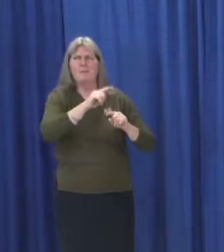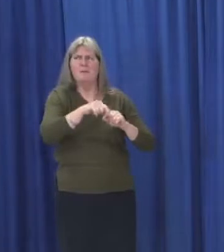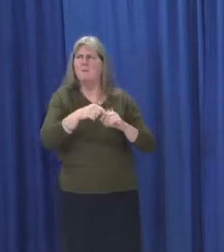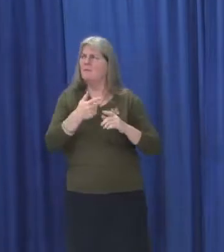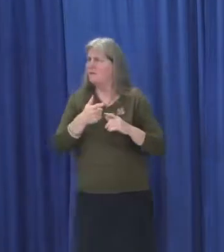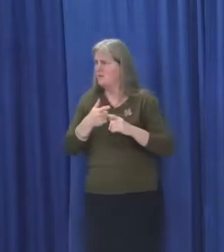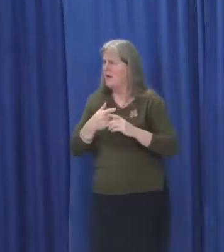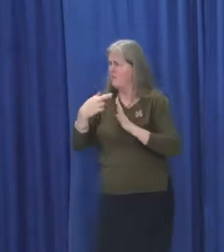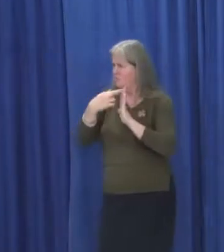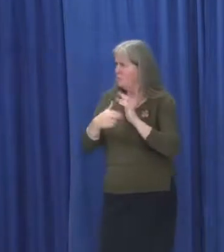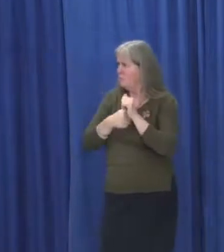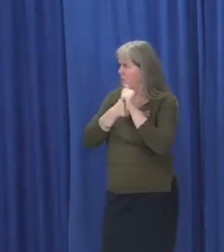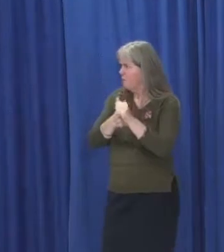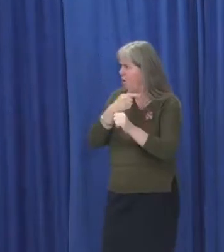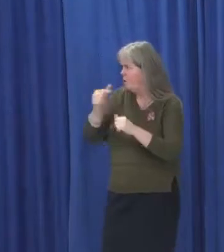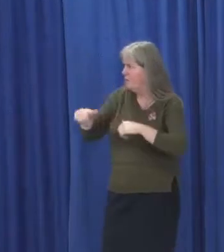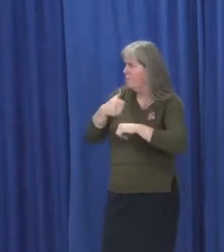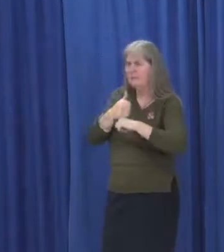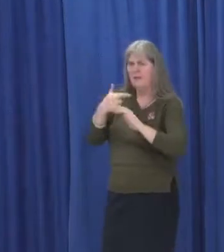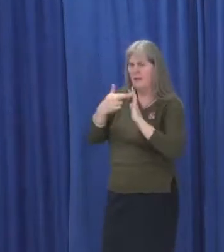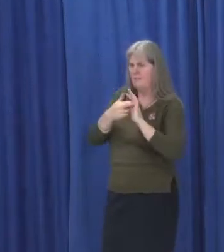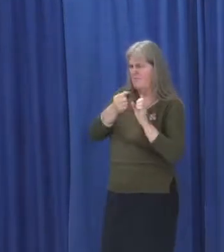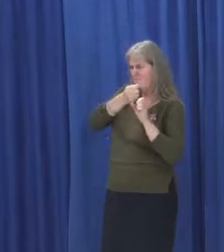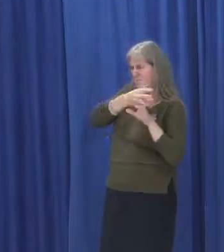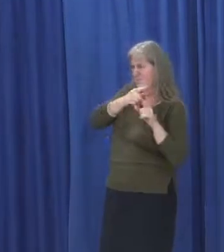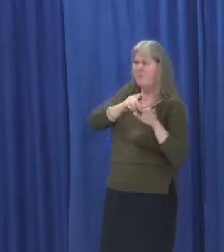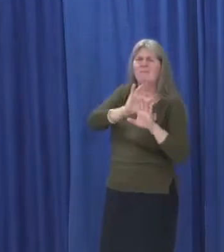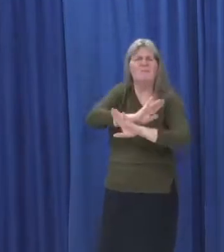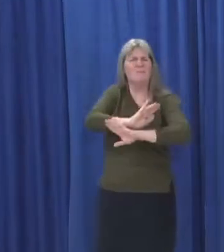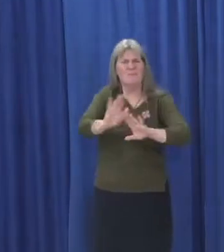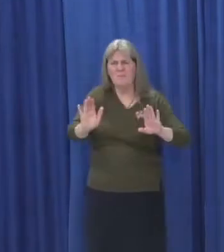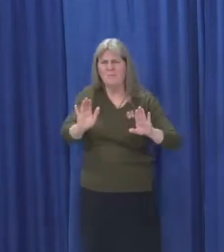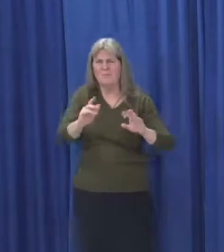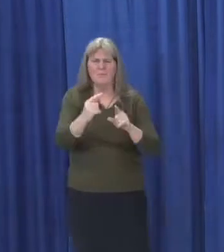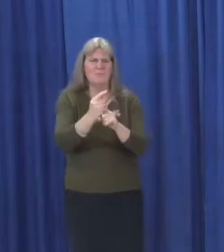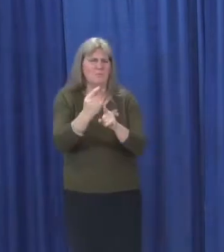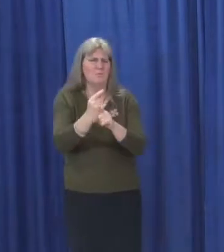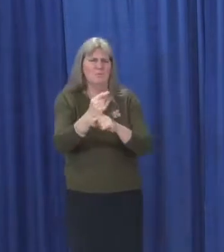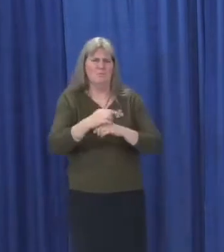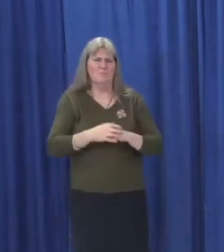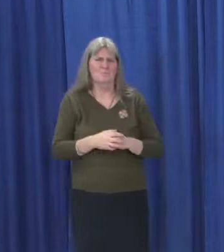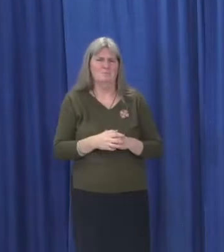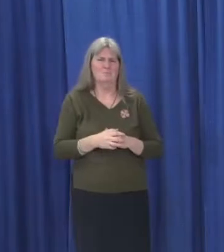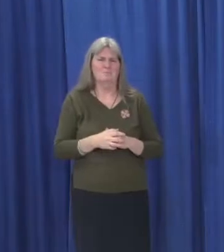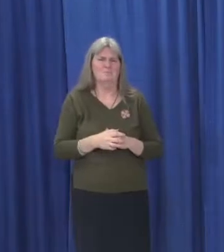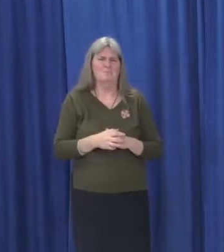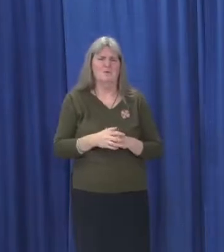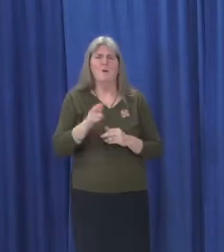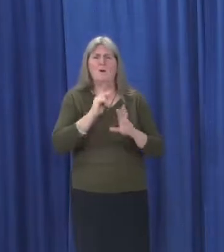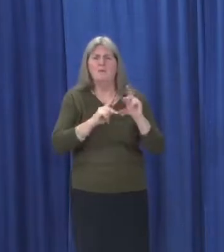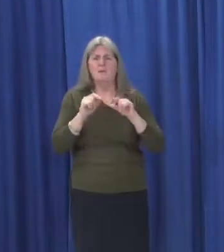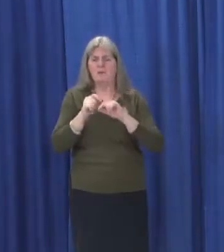people enforcing their bowls the government has put in place or recommendations I've made, the